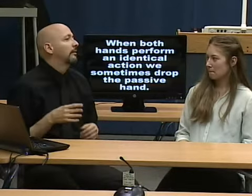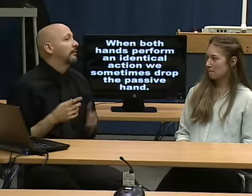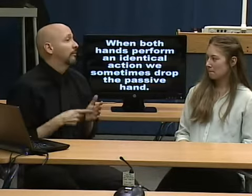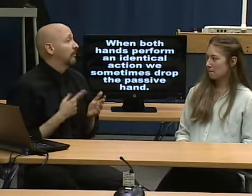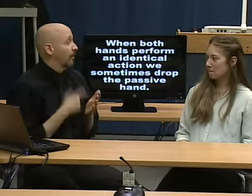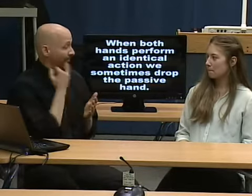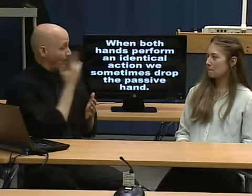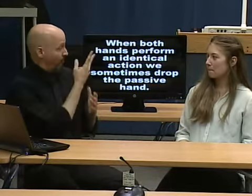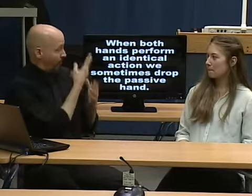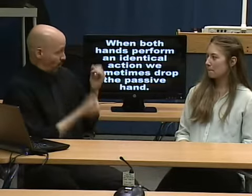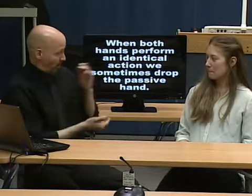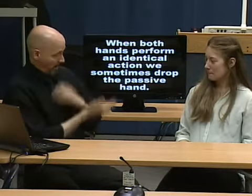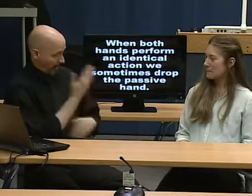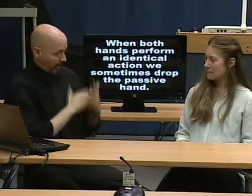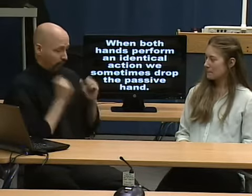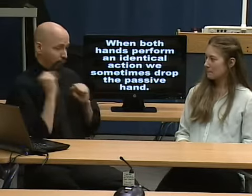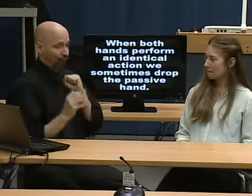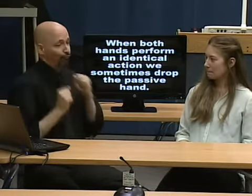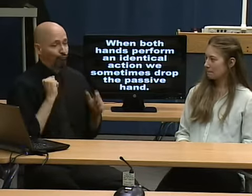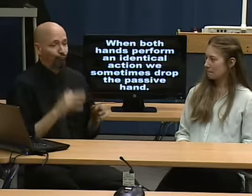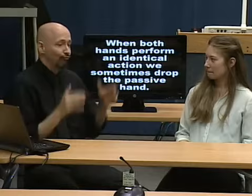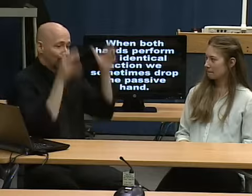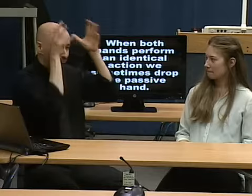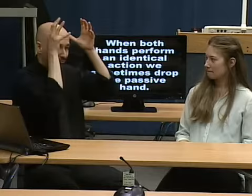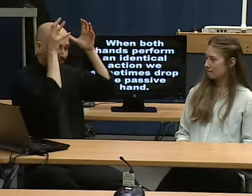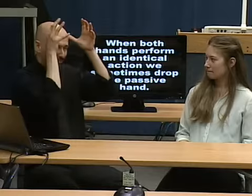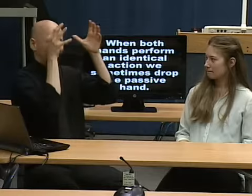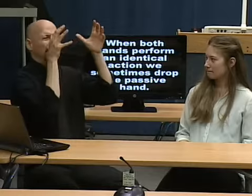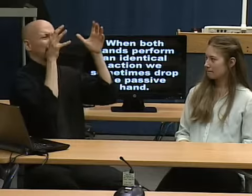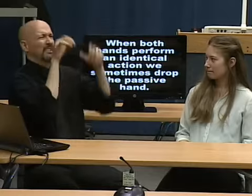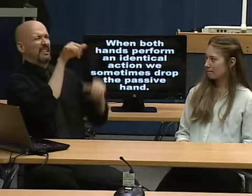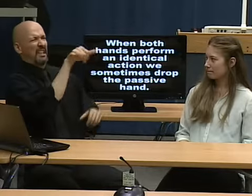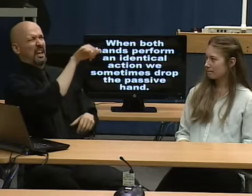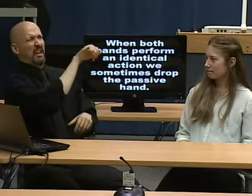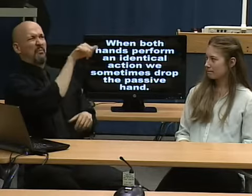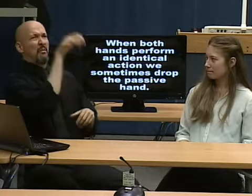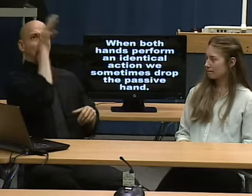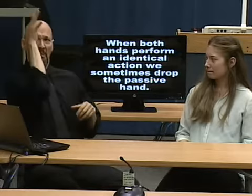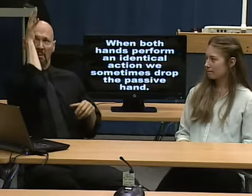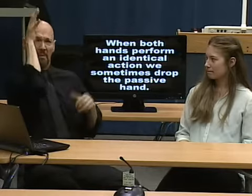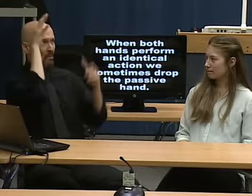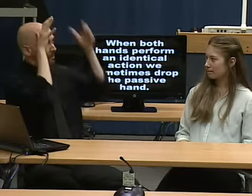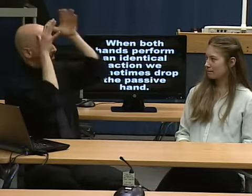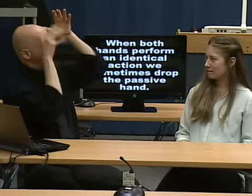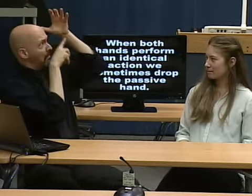Sometimes if both hands are used in signing, for example "deer," the hands are doing the same thing.